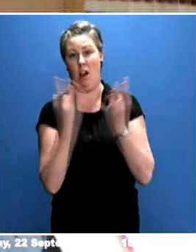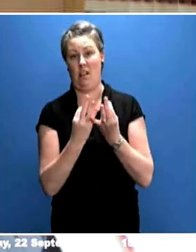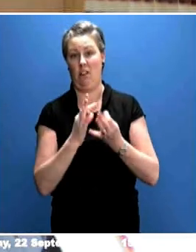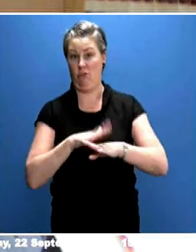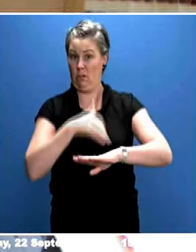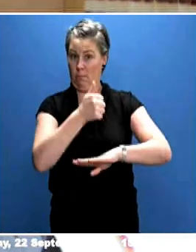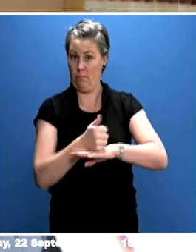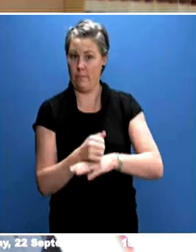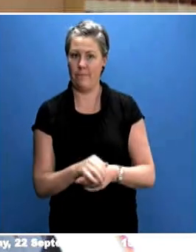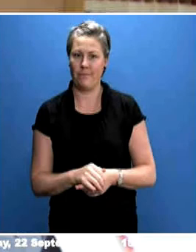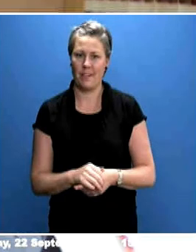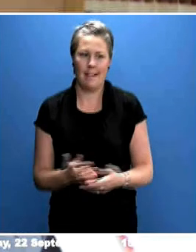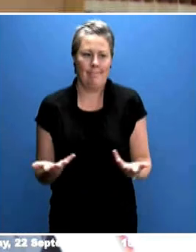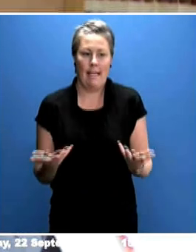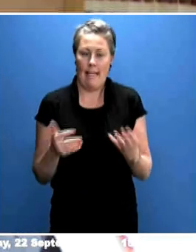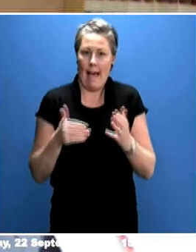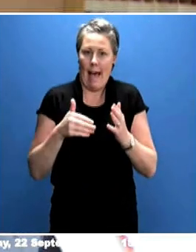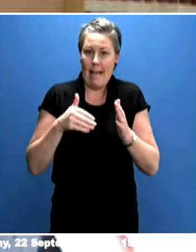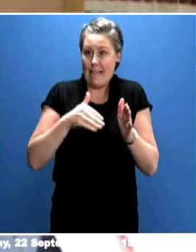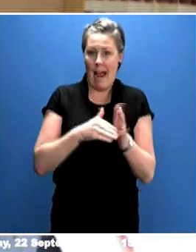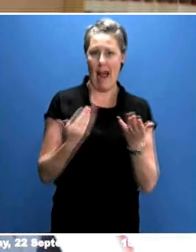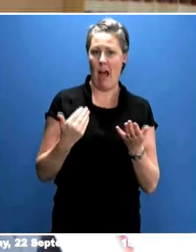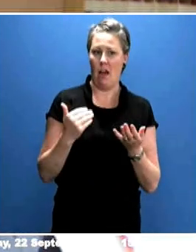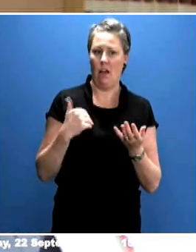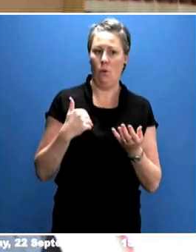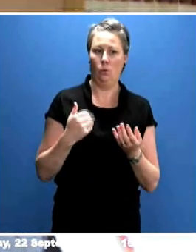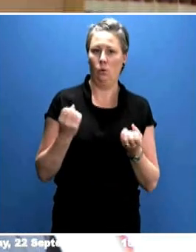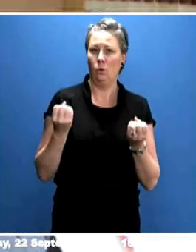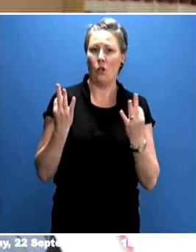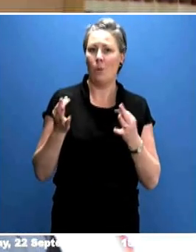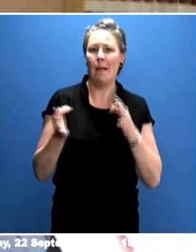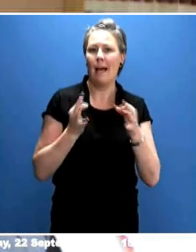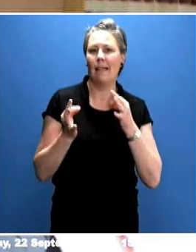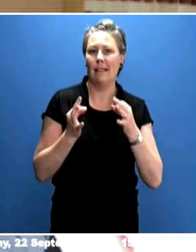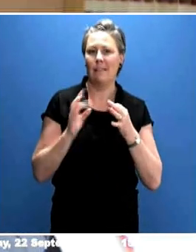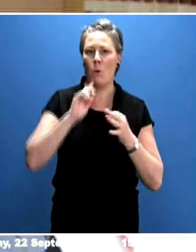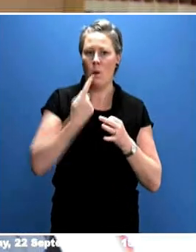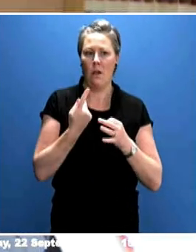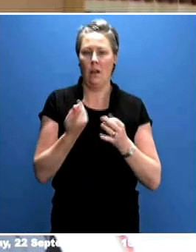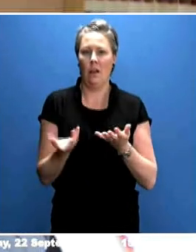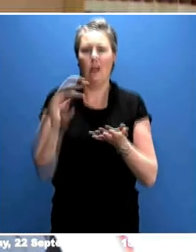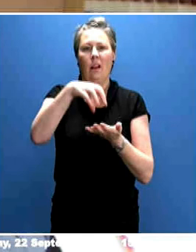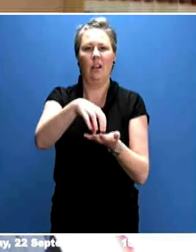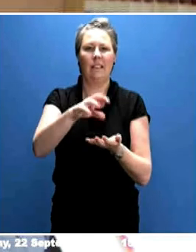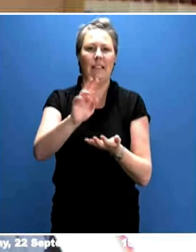We currently don't have any plans to build another facility at this point in time.